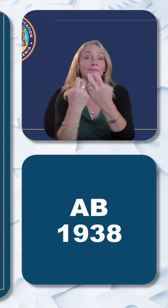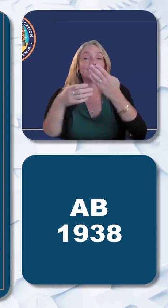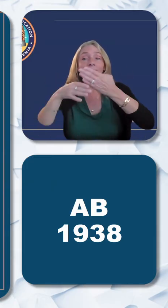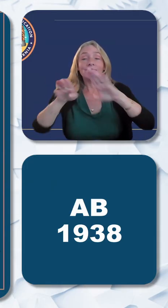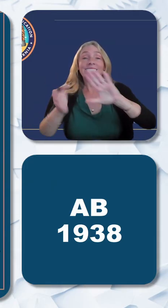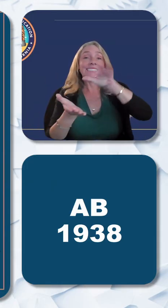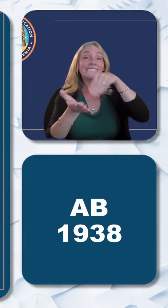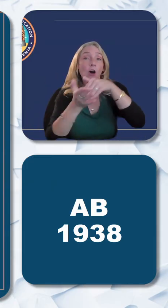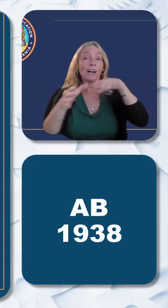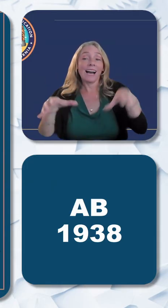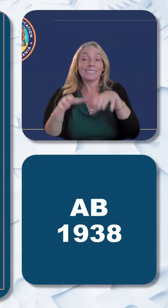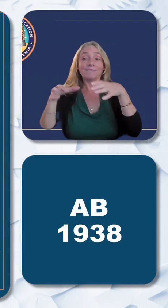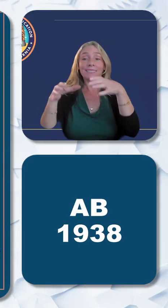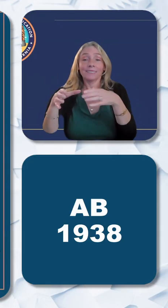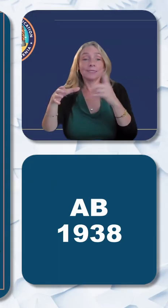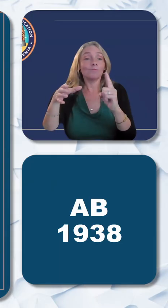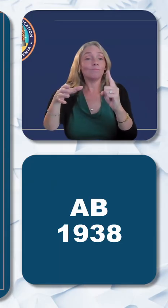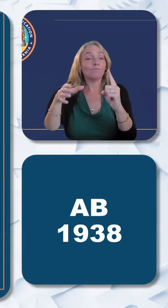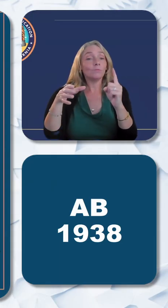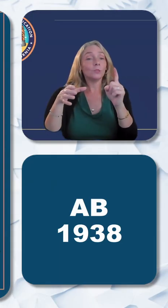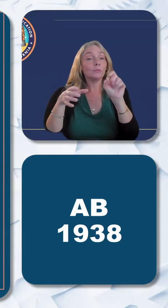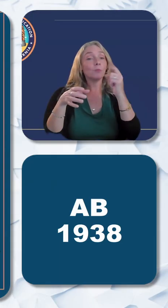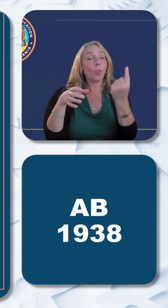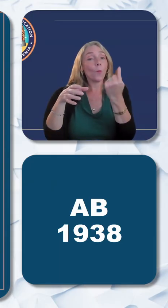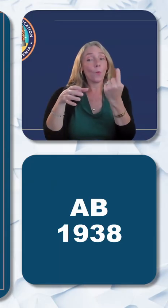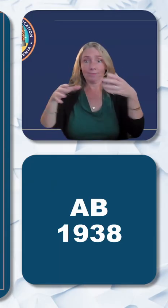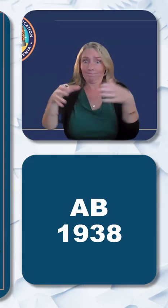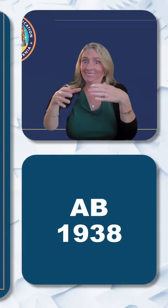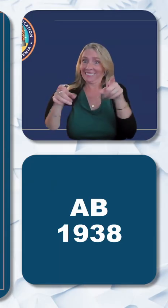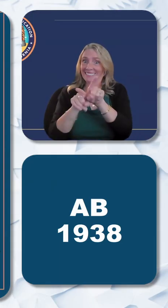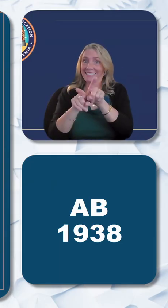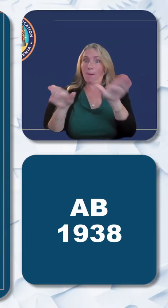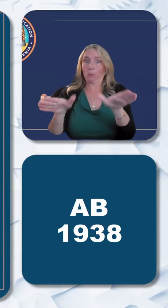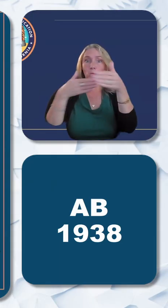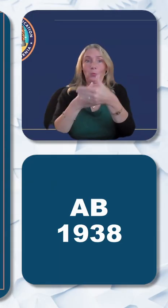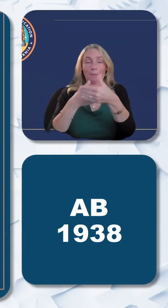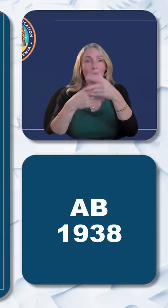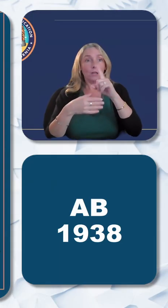Maybe during group work sessions, or specific center activities,